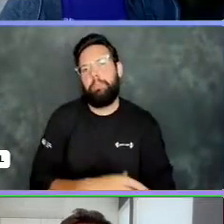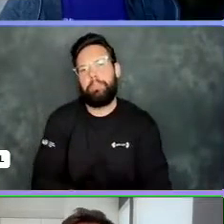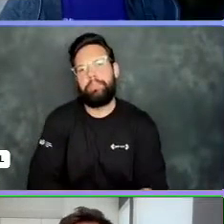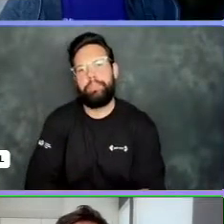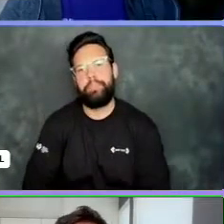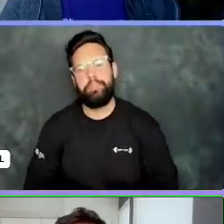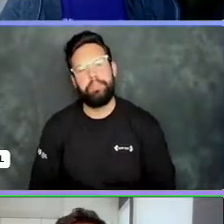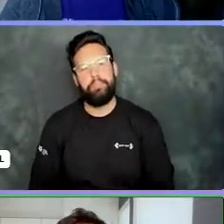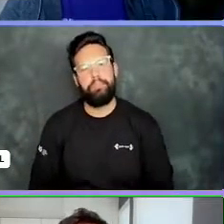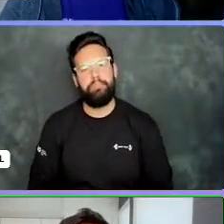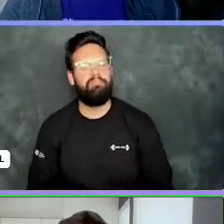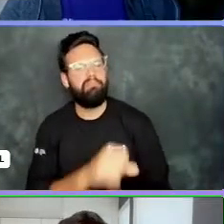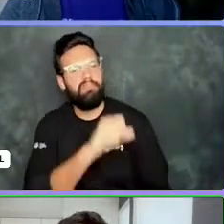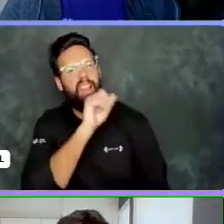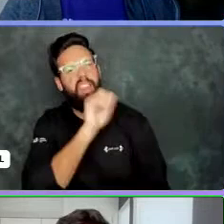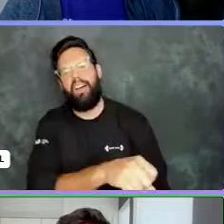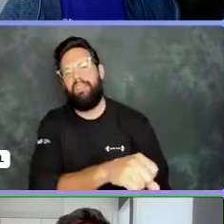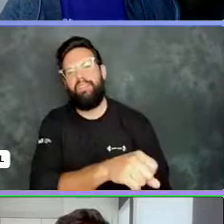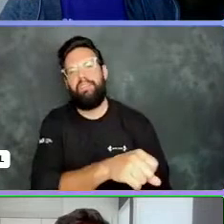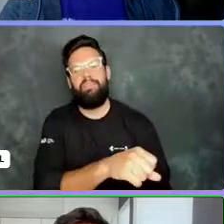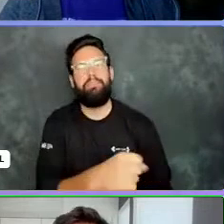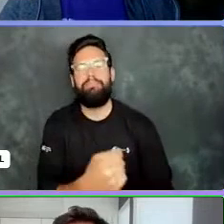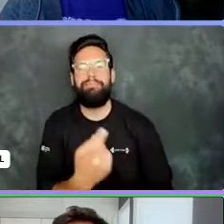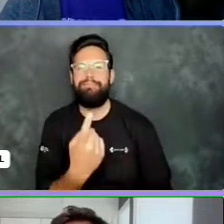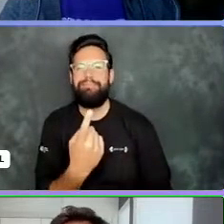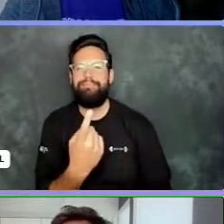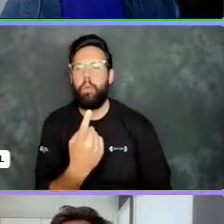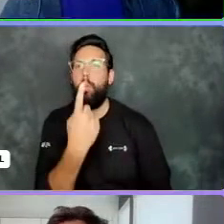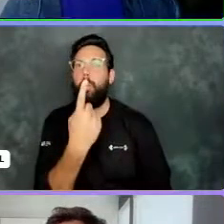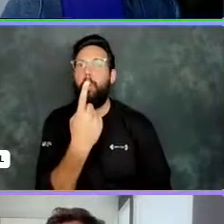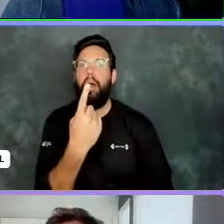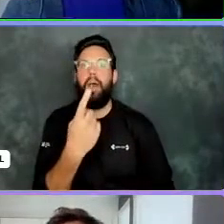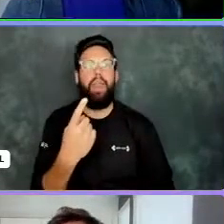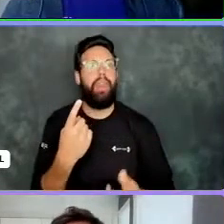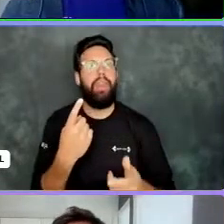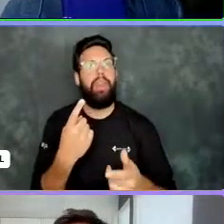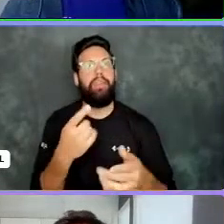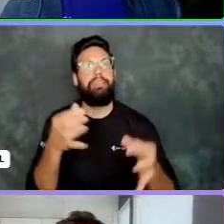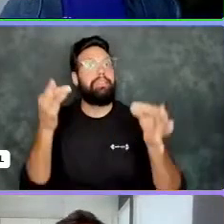your user has trouble with a particular paradigm that